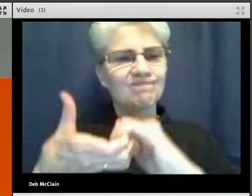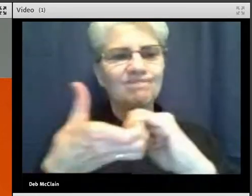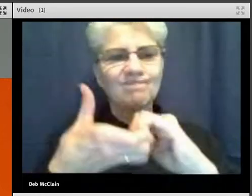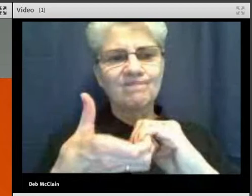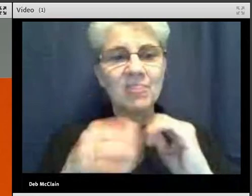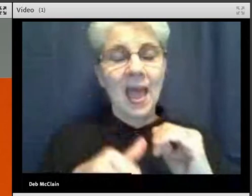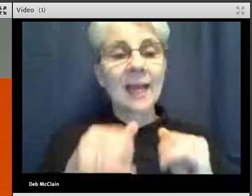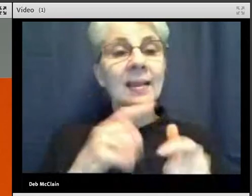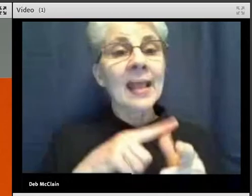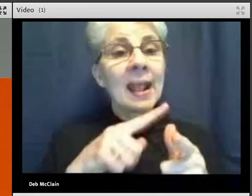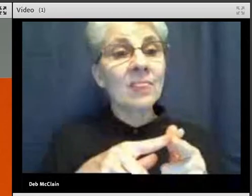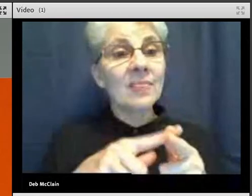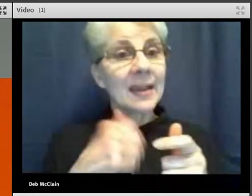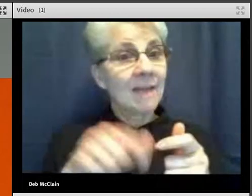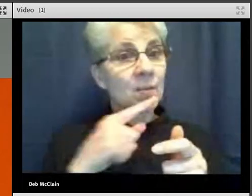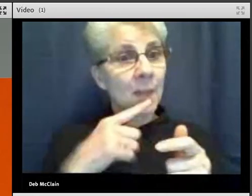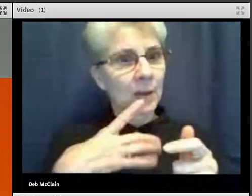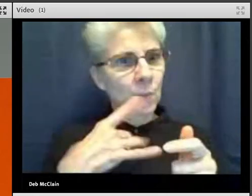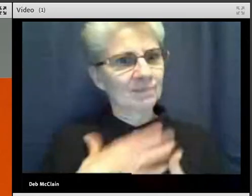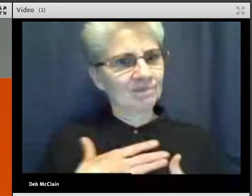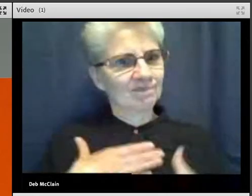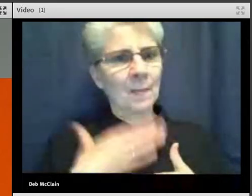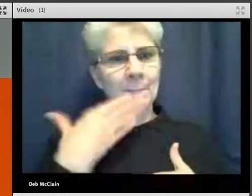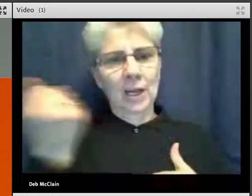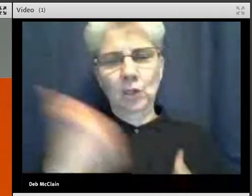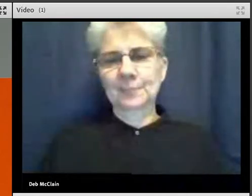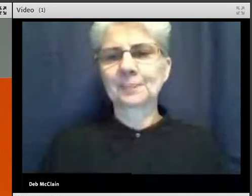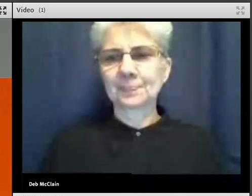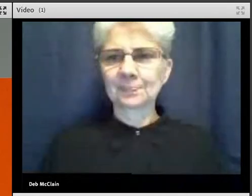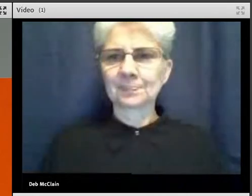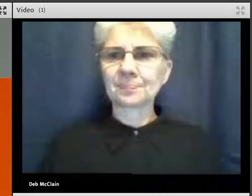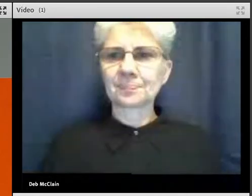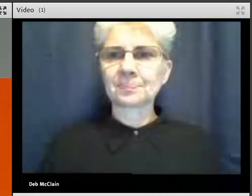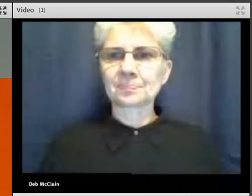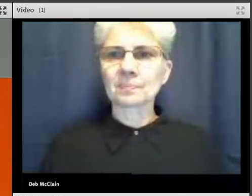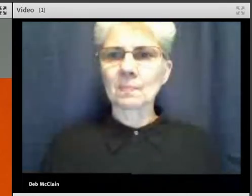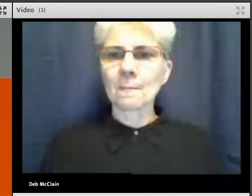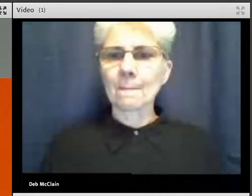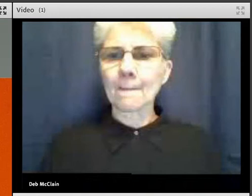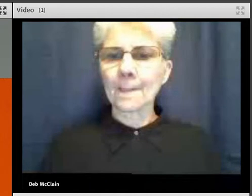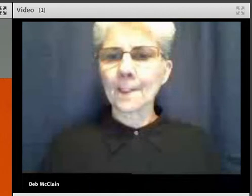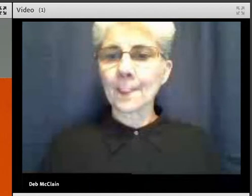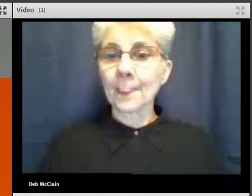which is just comes hand in hand. And then everybody will like it a little bit more.